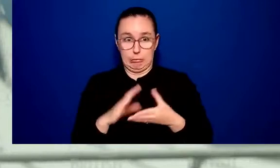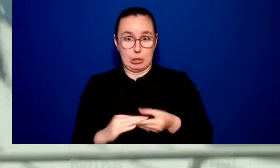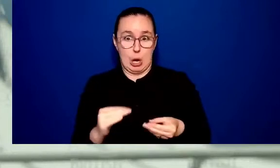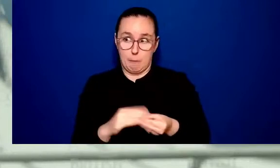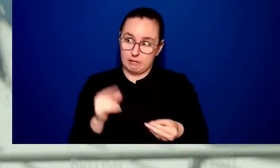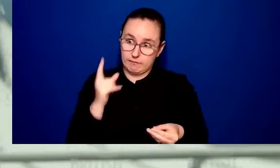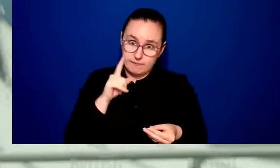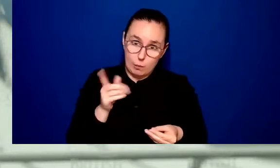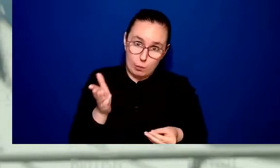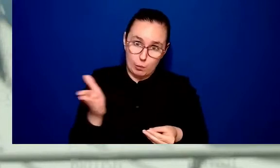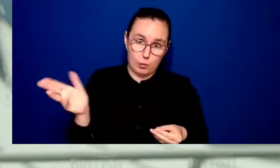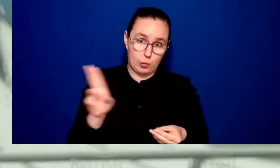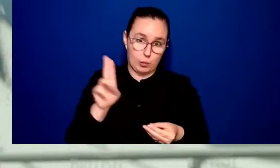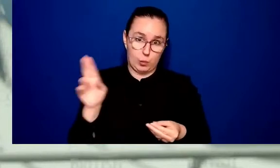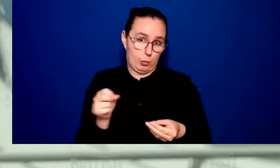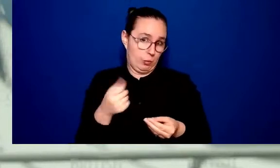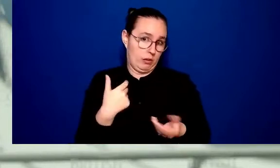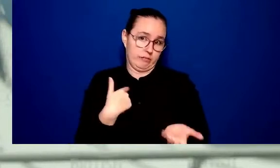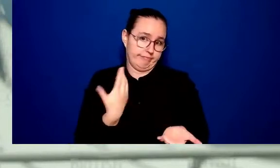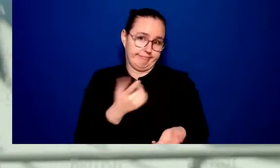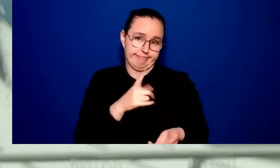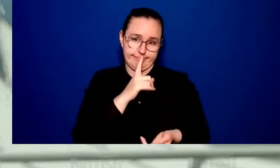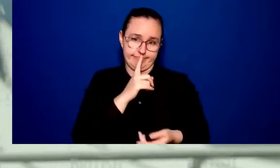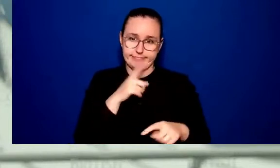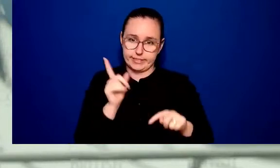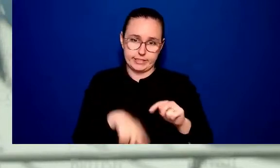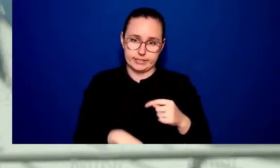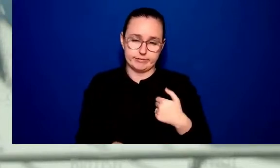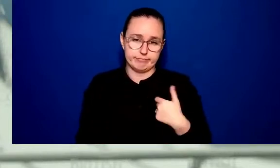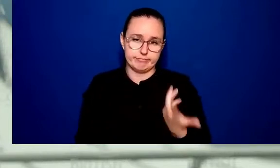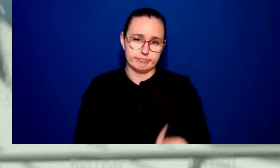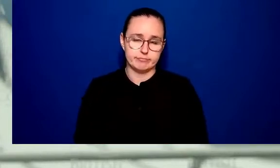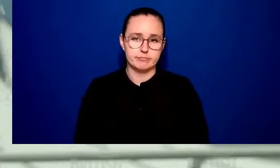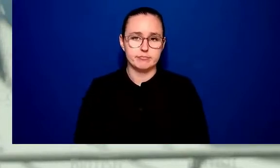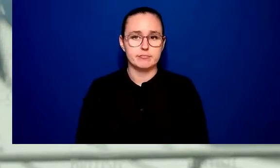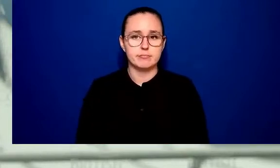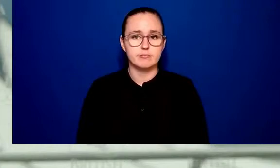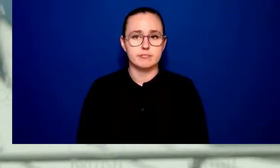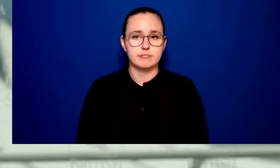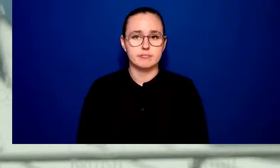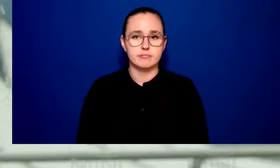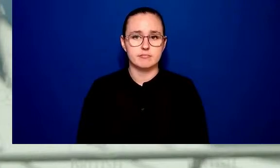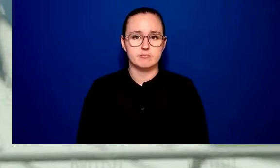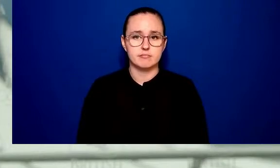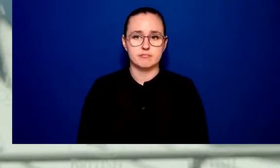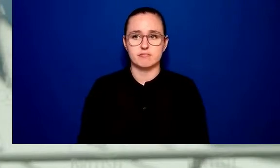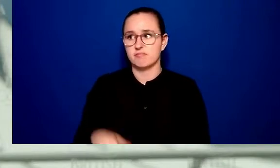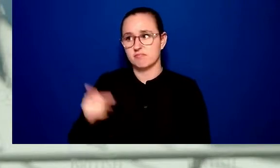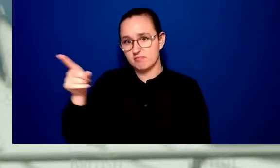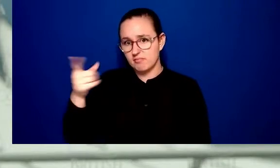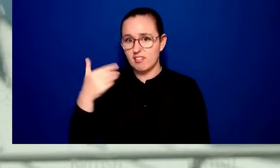different bodies who are involved. They have a strong except their advisory Committee